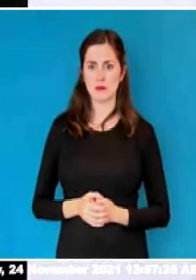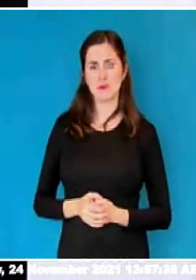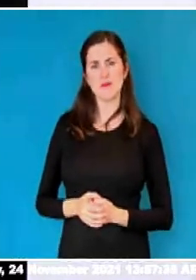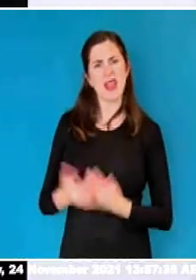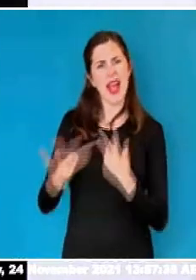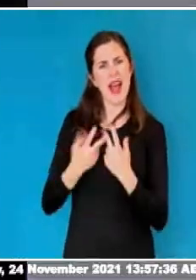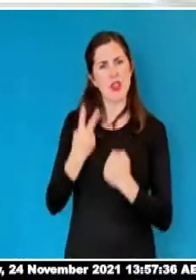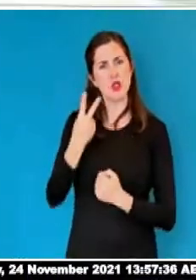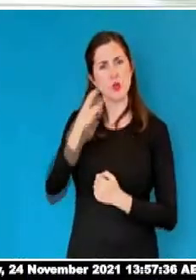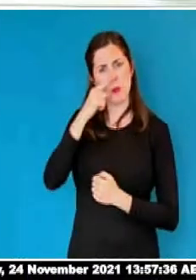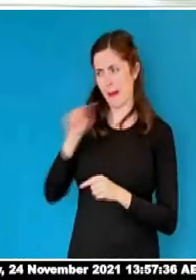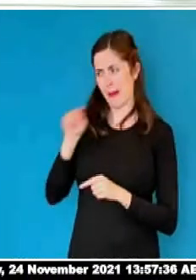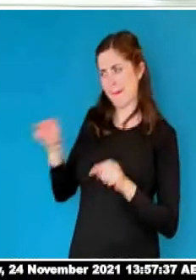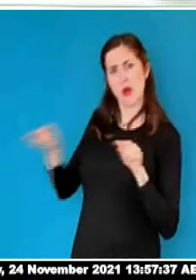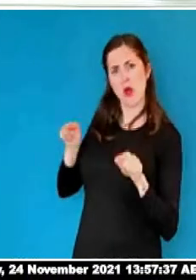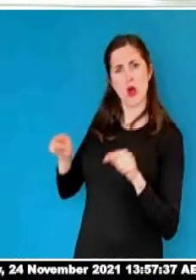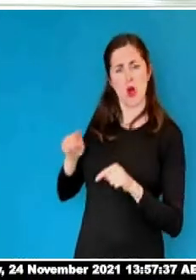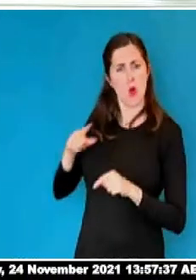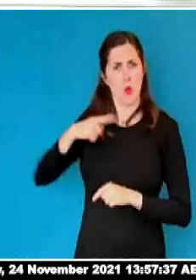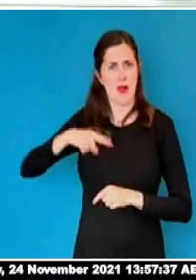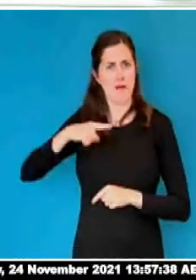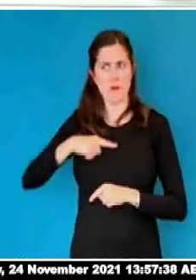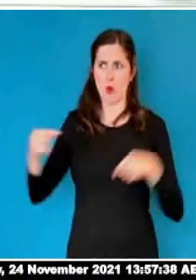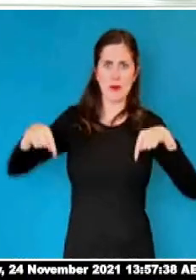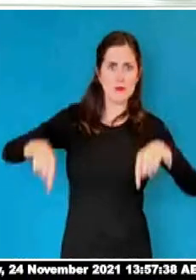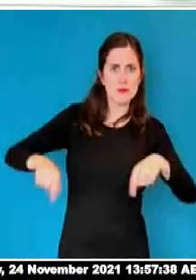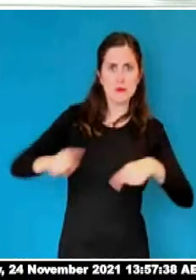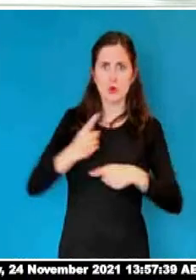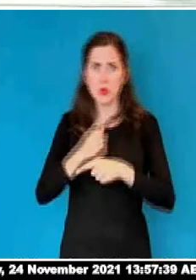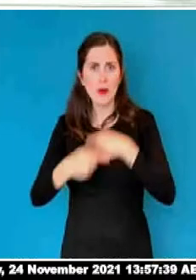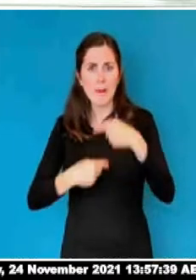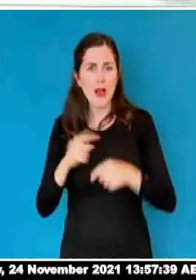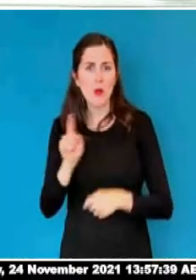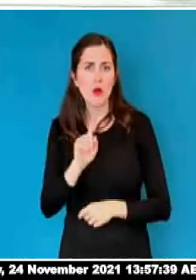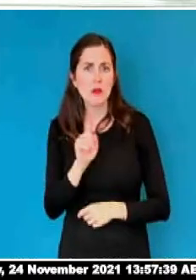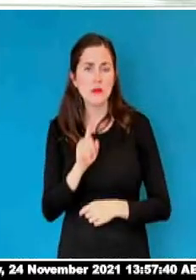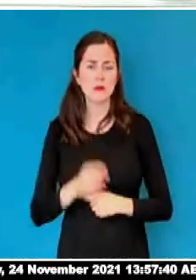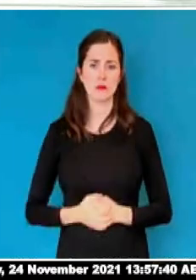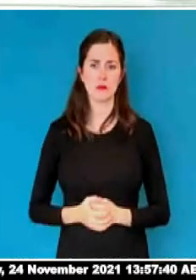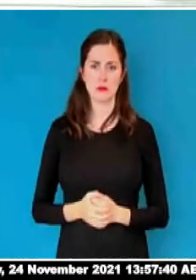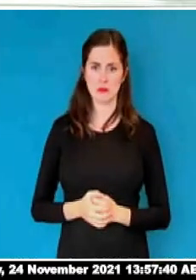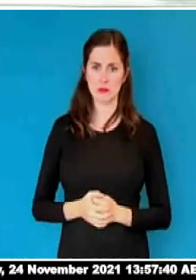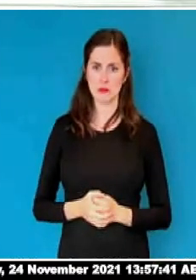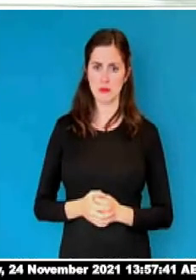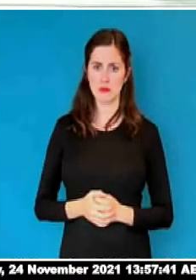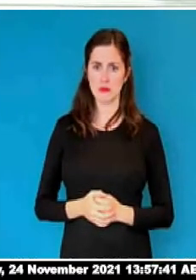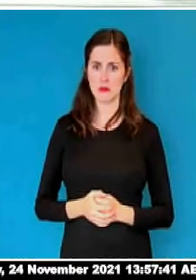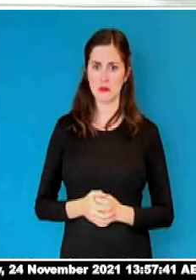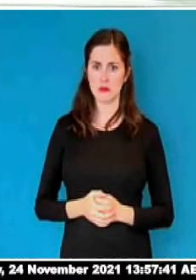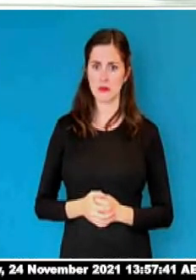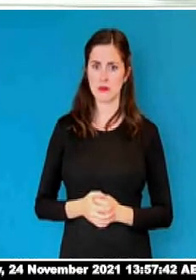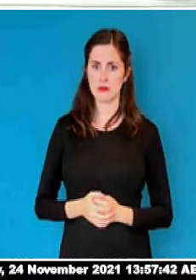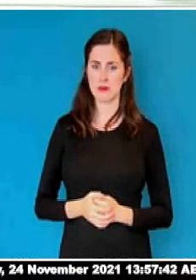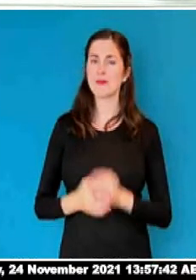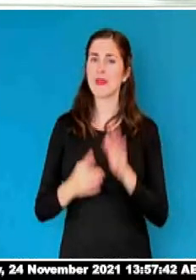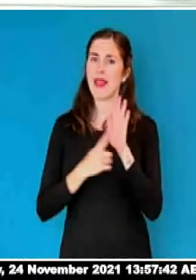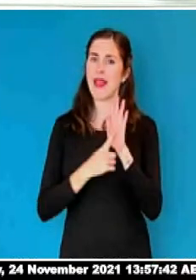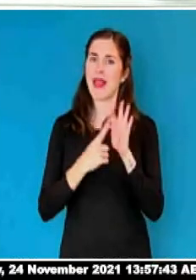address today? MS EDWARDS: Well, if I can start, Leah Edwards here, General Counsel.